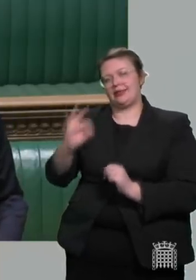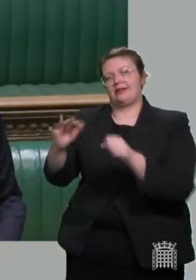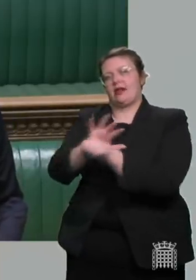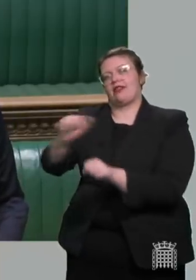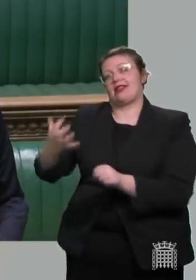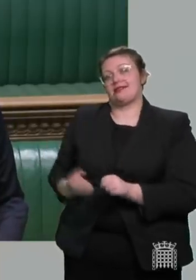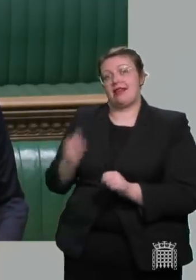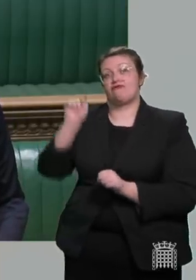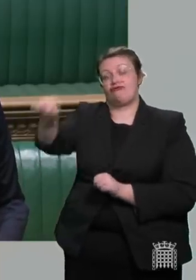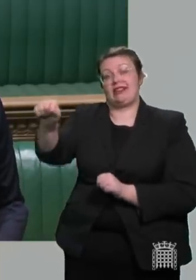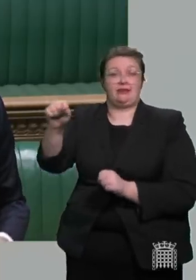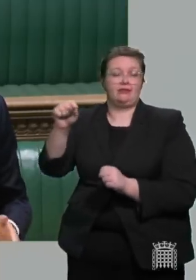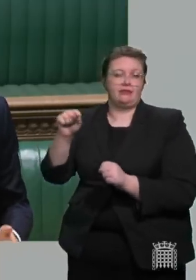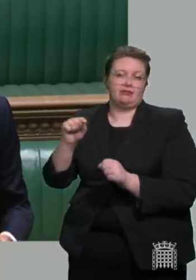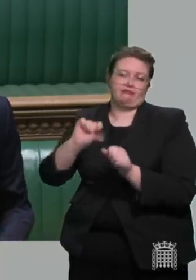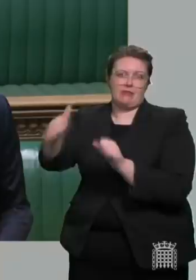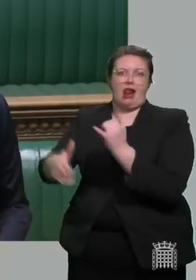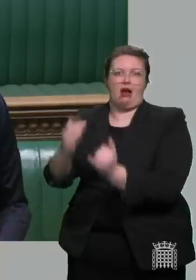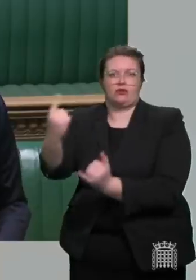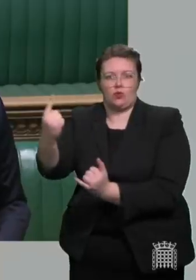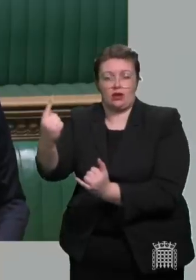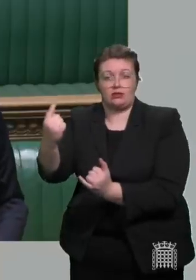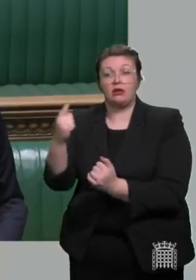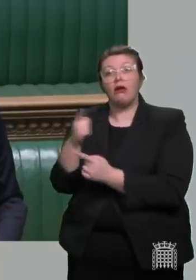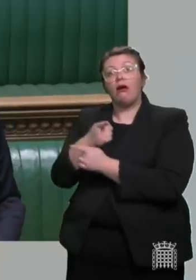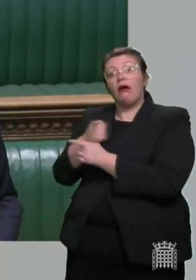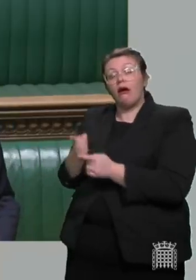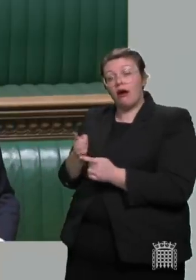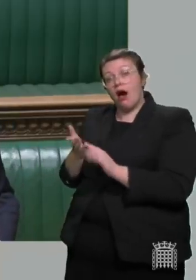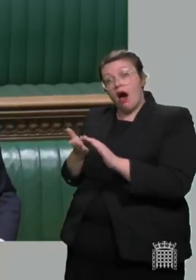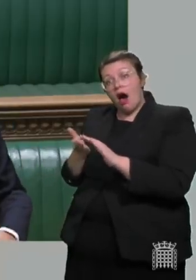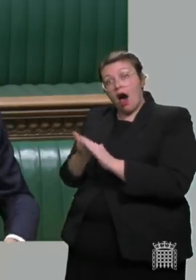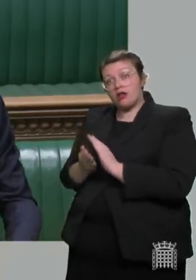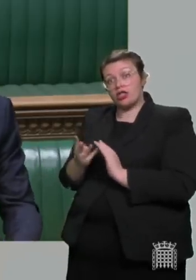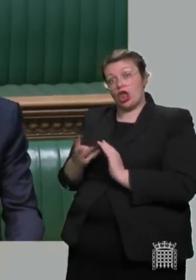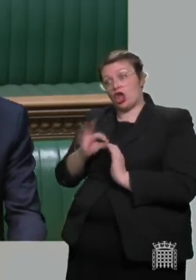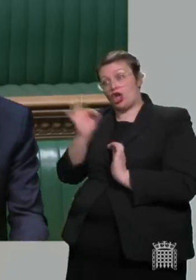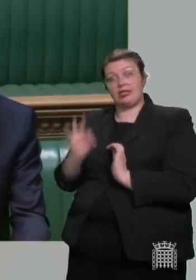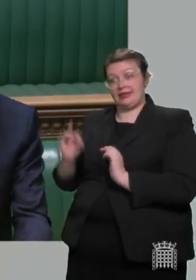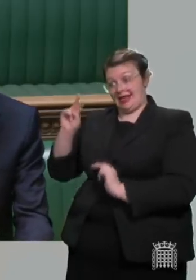People whose turnover has fallen by less than 30% will therefore have less need of taxpayer support